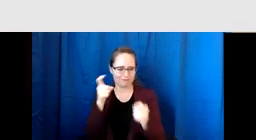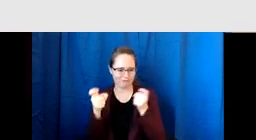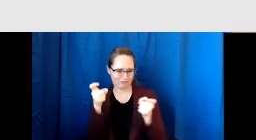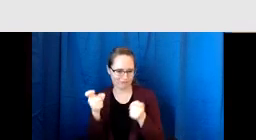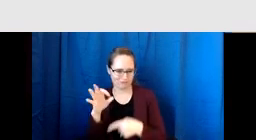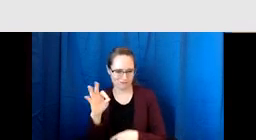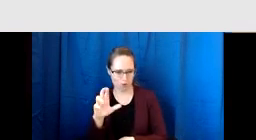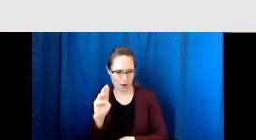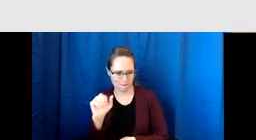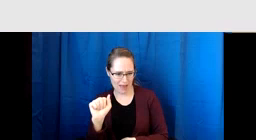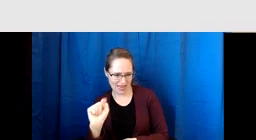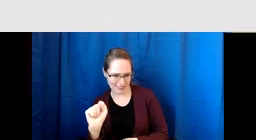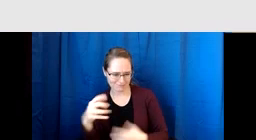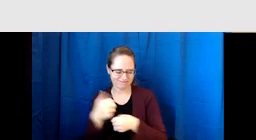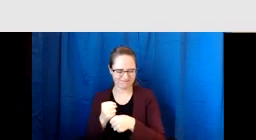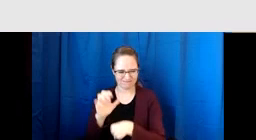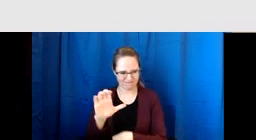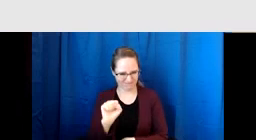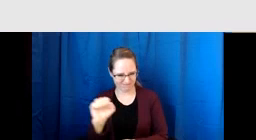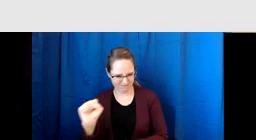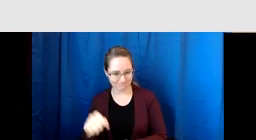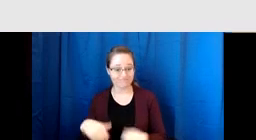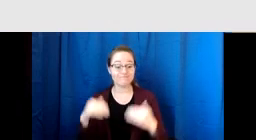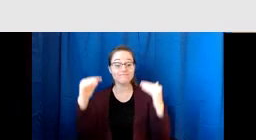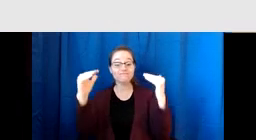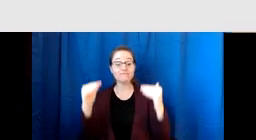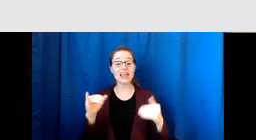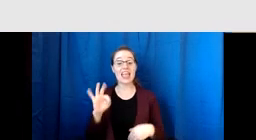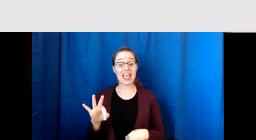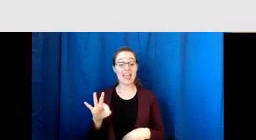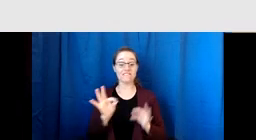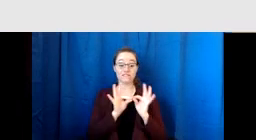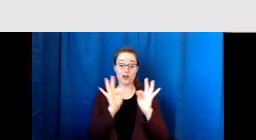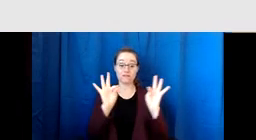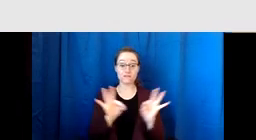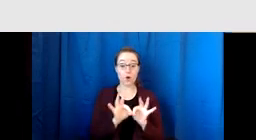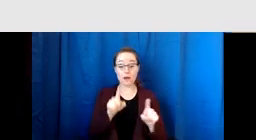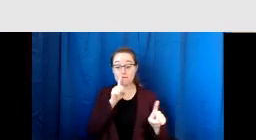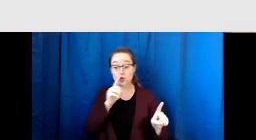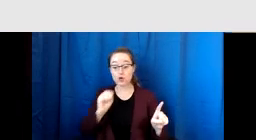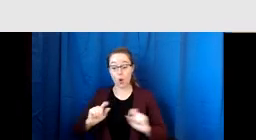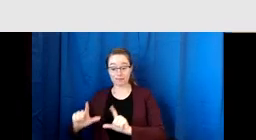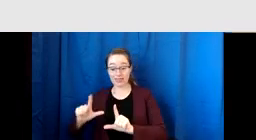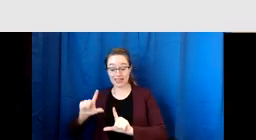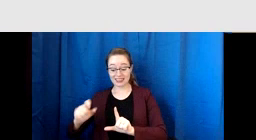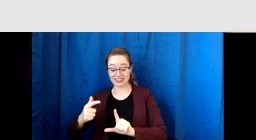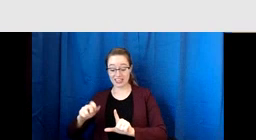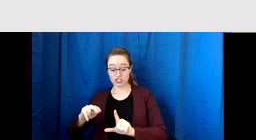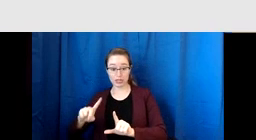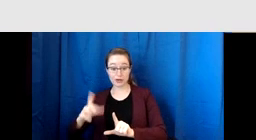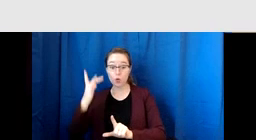Alert for a fieldset missing a legend-- this was due to misusing a fieldset for an unlabeled container of buttons.